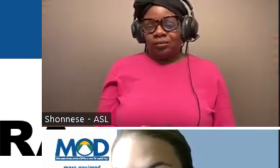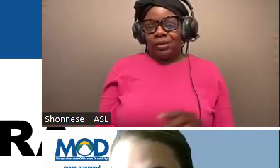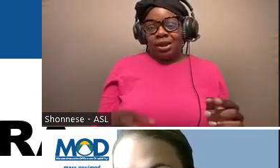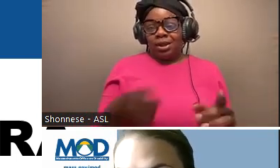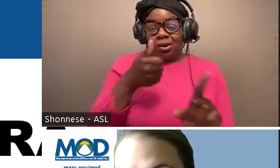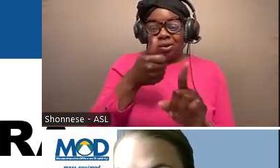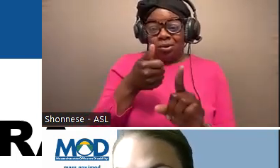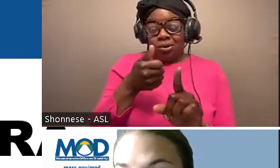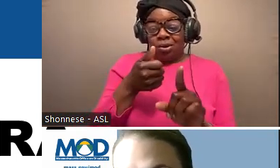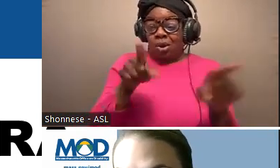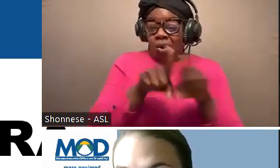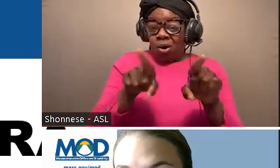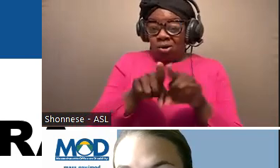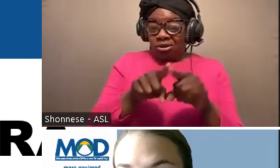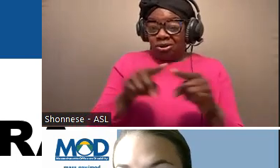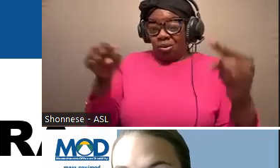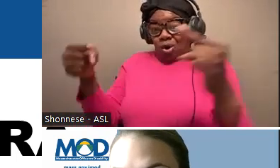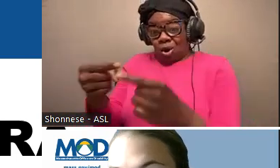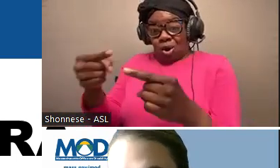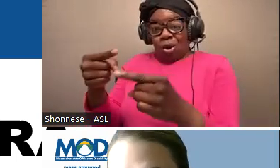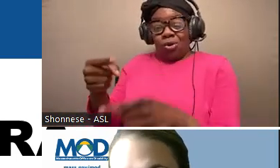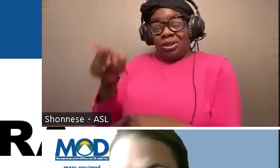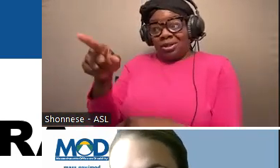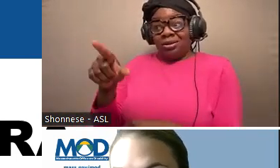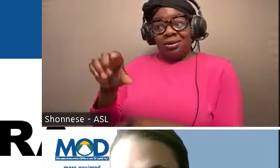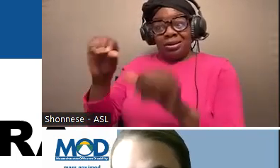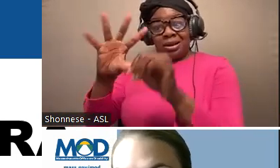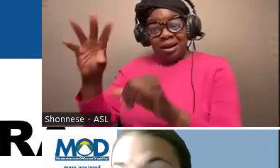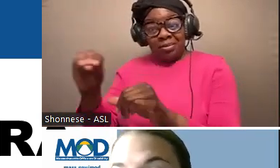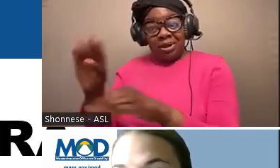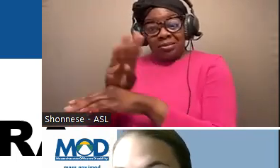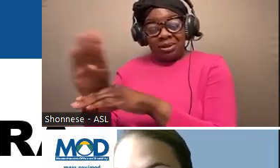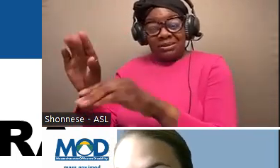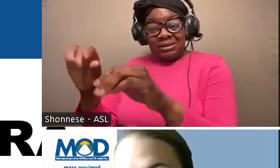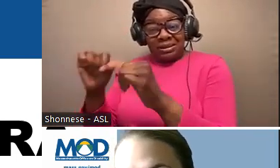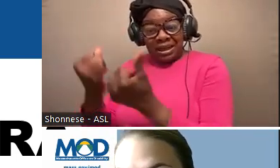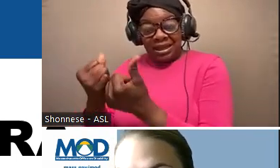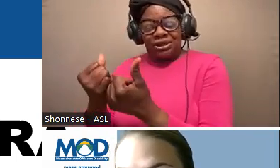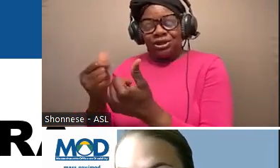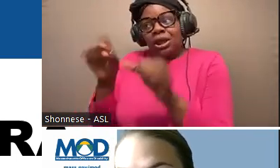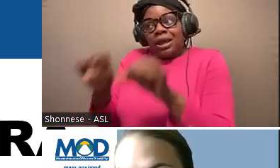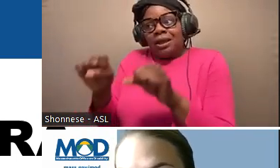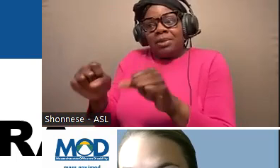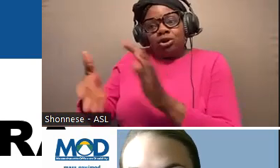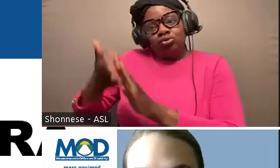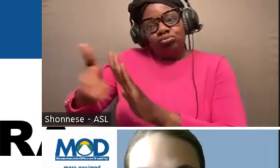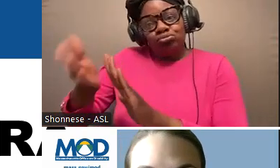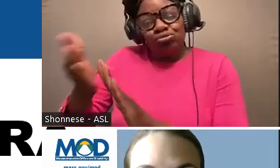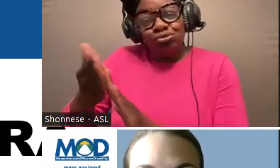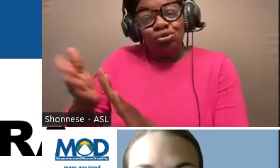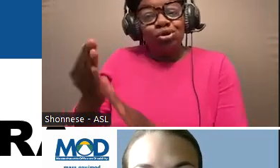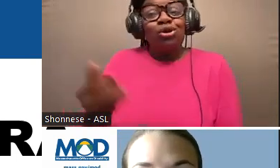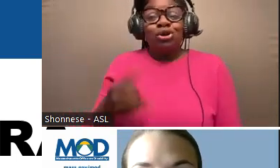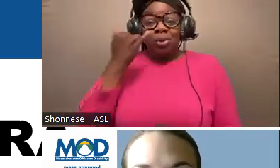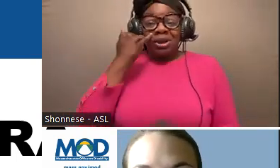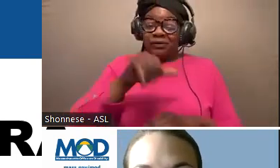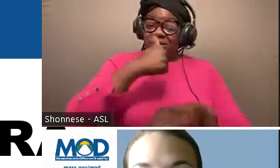them get their business needs done. You really balance it when you put in those parameters.